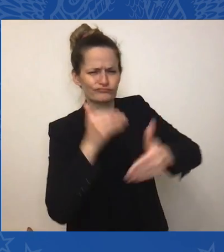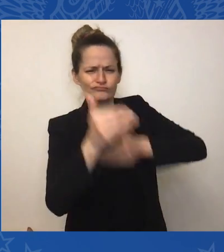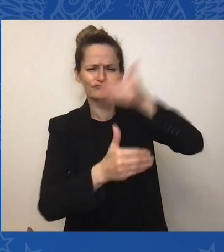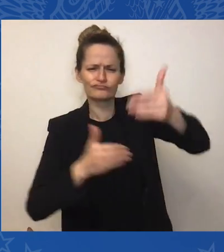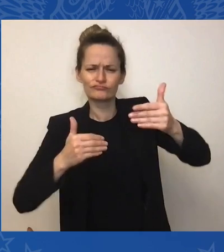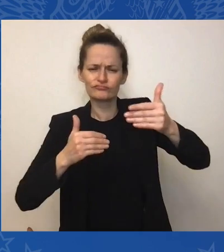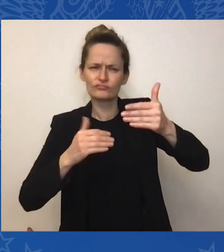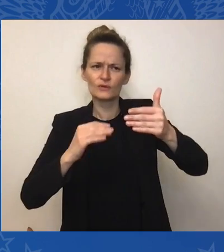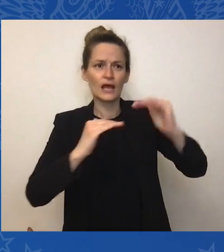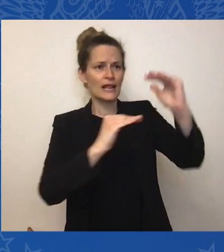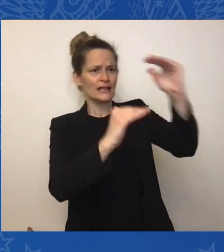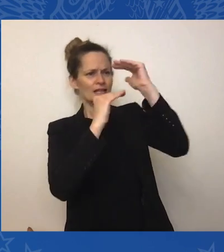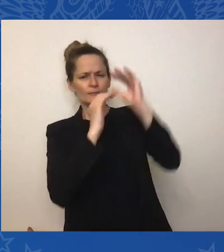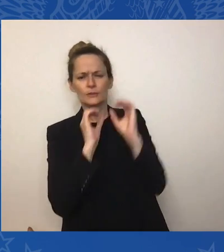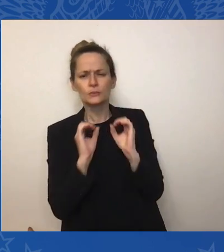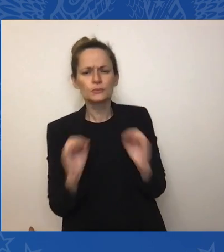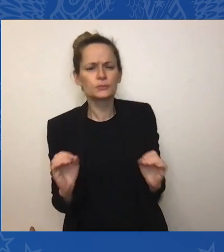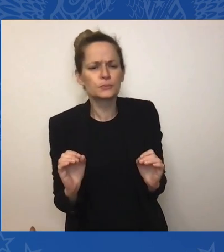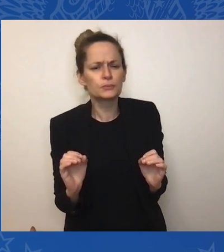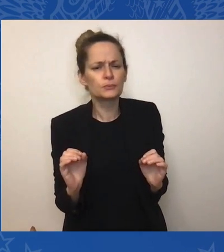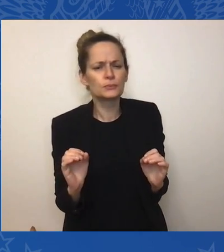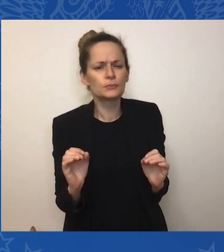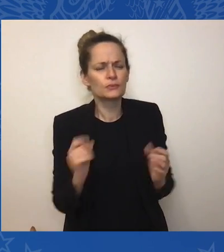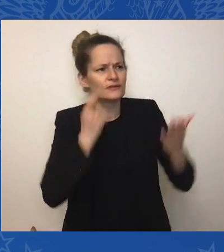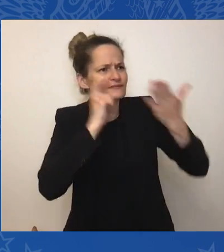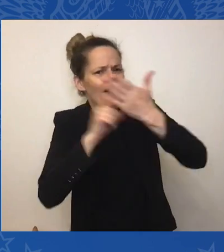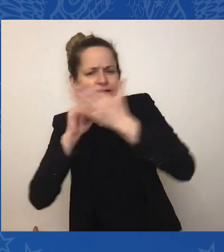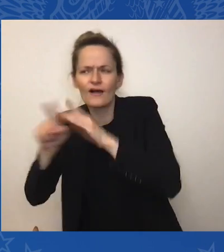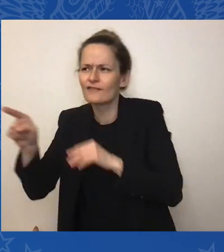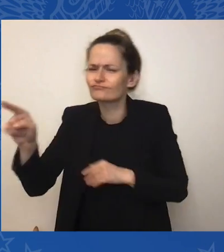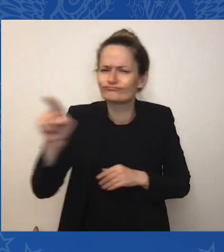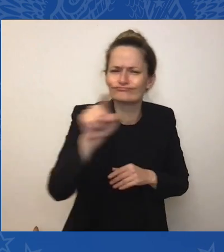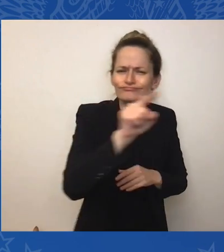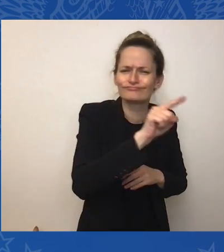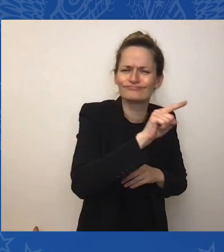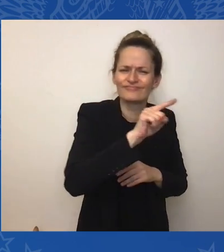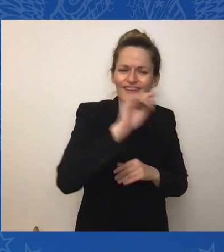Such are the principles of democracy, and such are the principles of America.